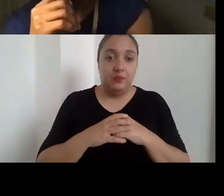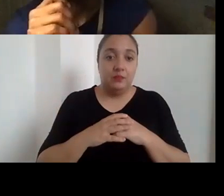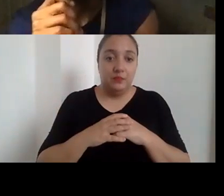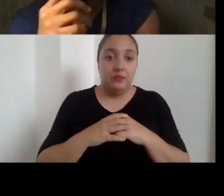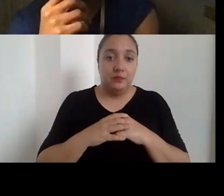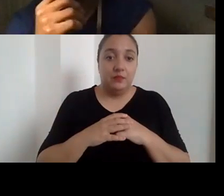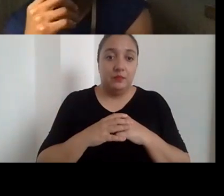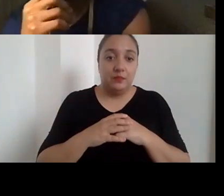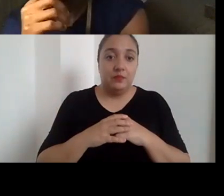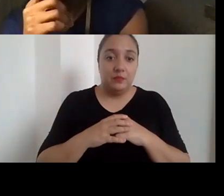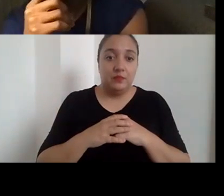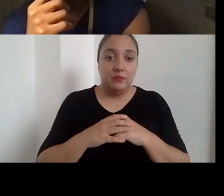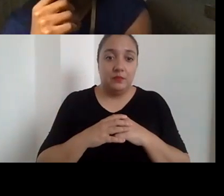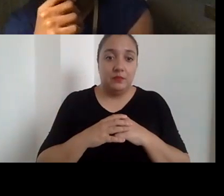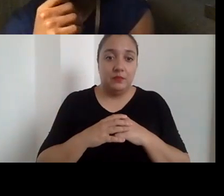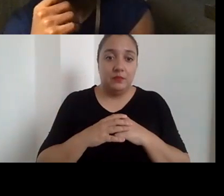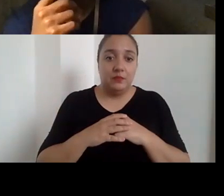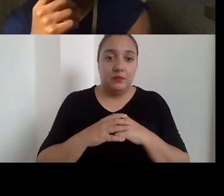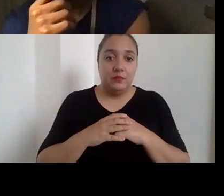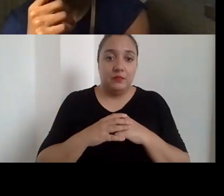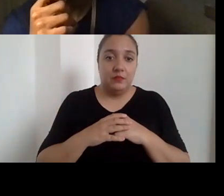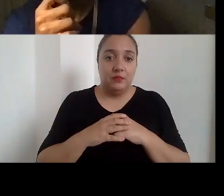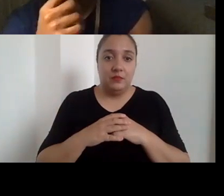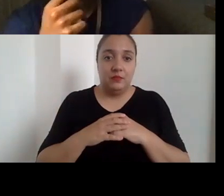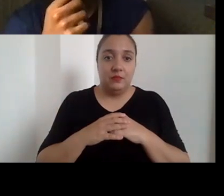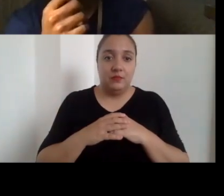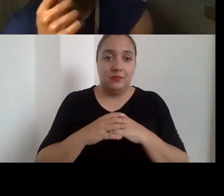committee adjunct to your entire institution. Whoo!.